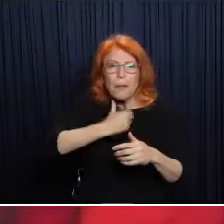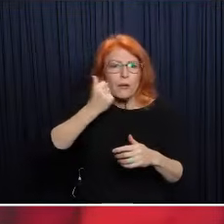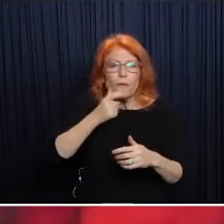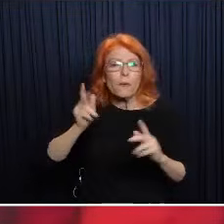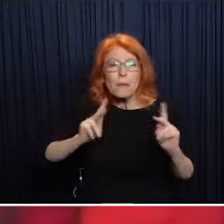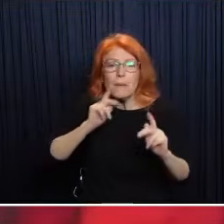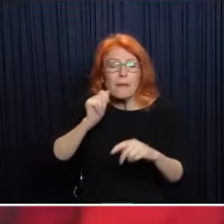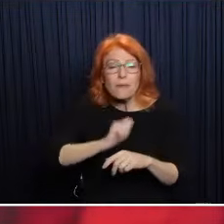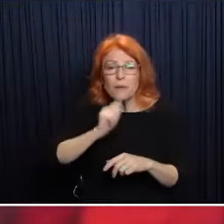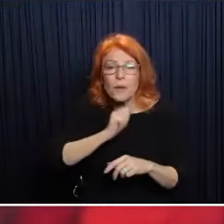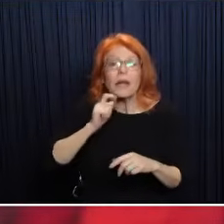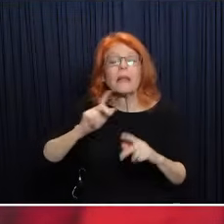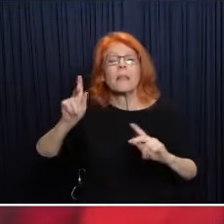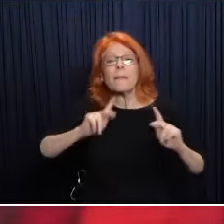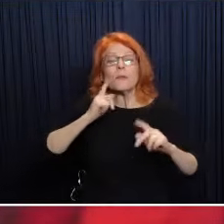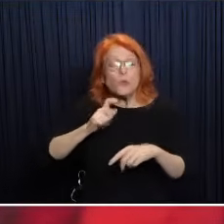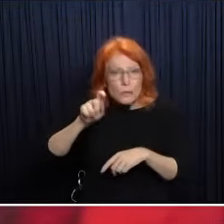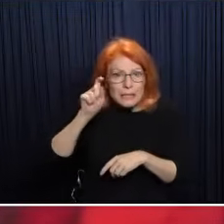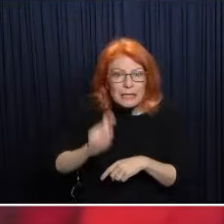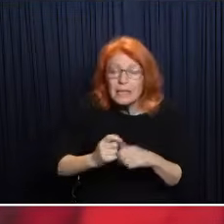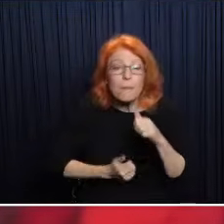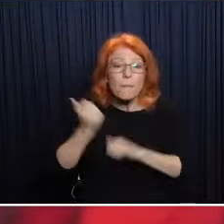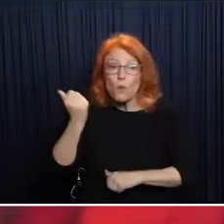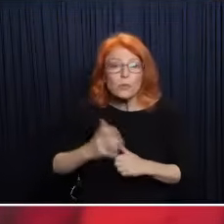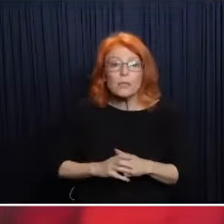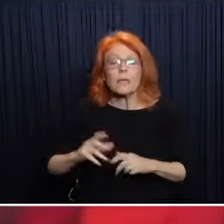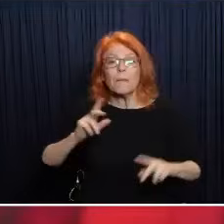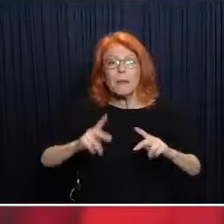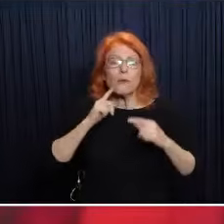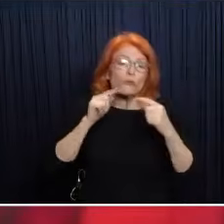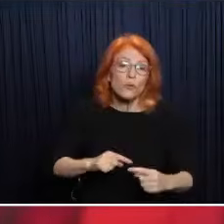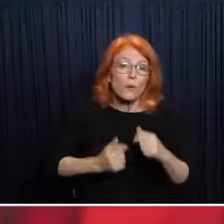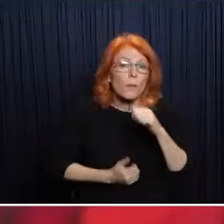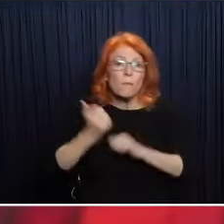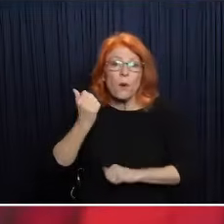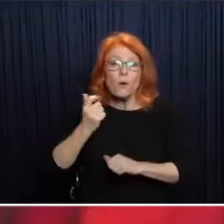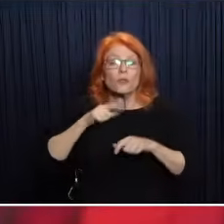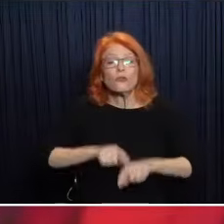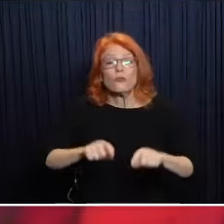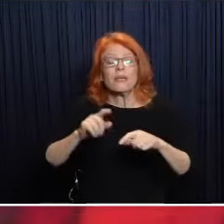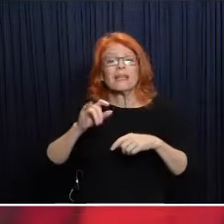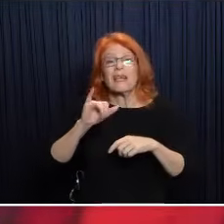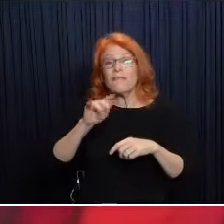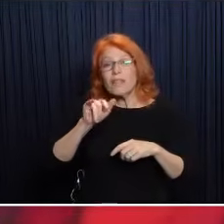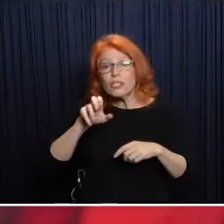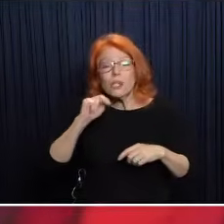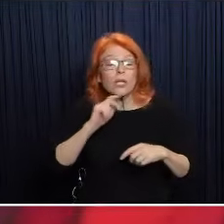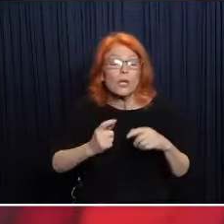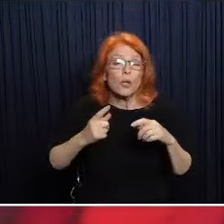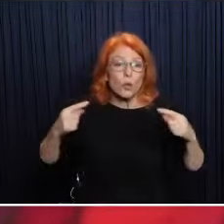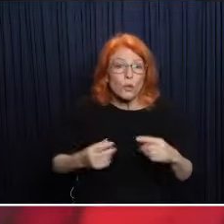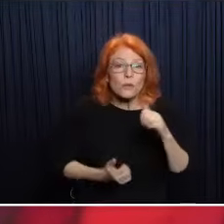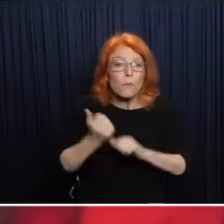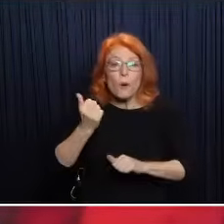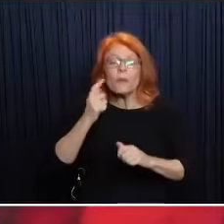SECURITY, THAT WILL NOT CREATE A BETTER ENVIRONMENT ECONOMICALLY FOR THE PEOPLE OF ARIZONA AND CERTAINLY THE PEOPLE WHO NEED